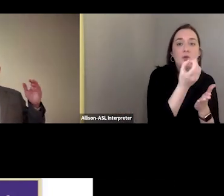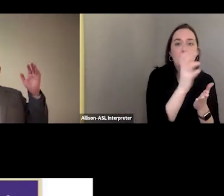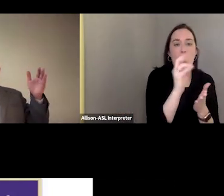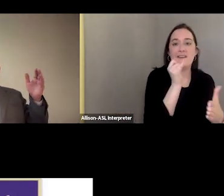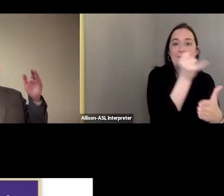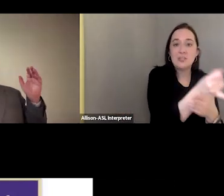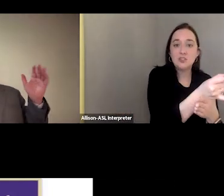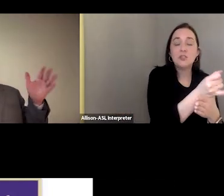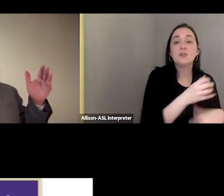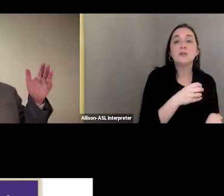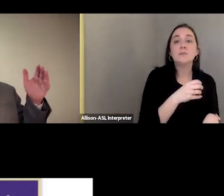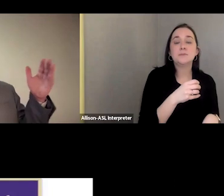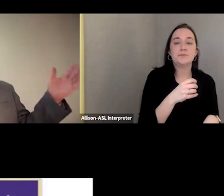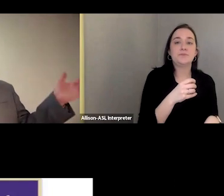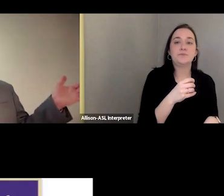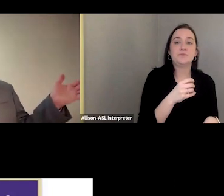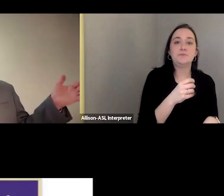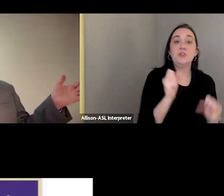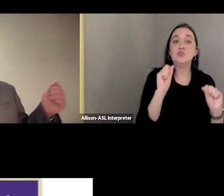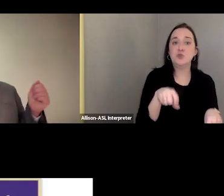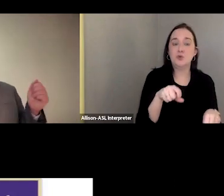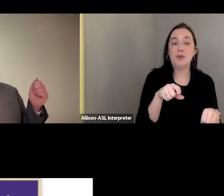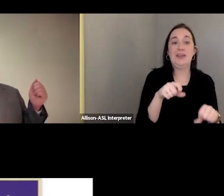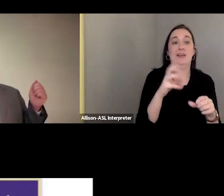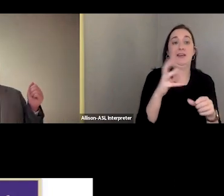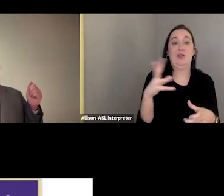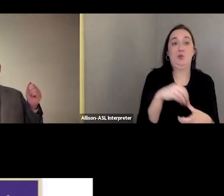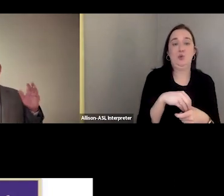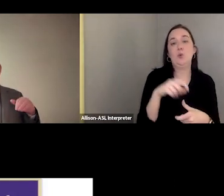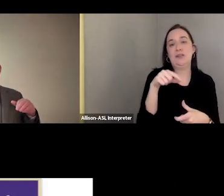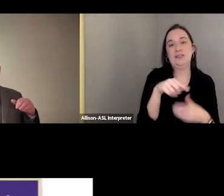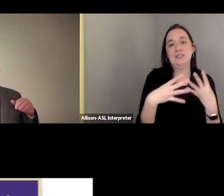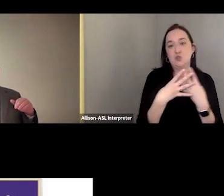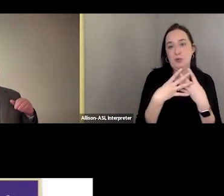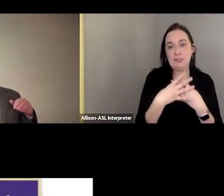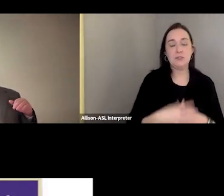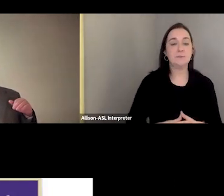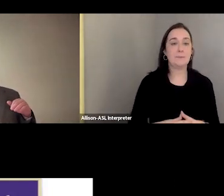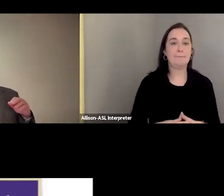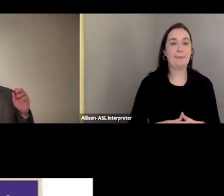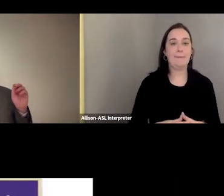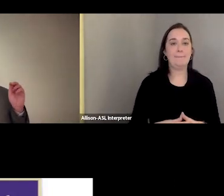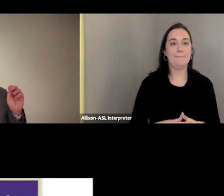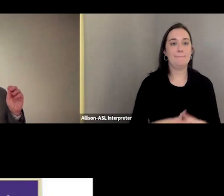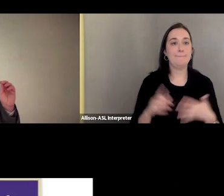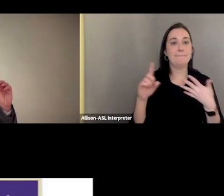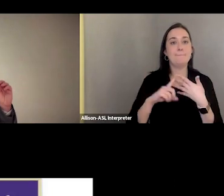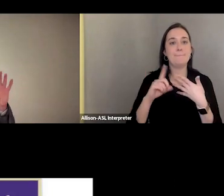I would encourage you to include these brief screens. The second thing I would think administration could do is that you could support.